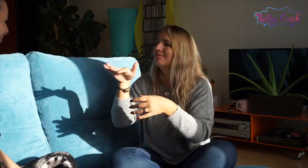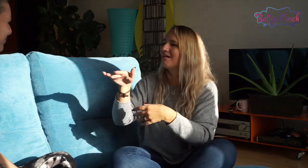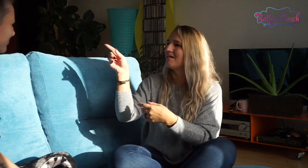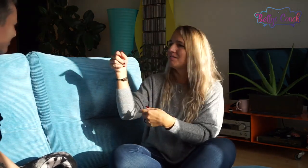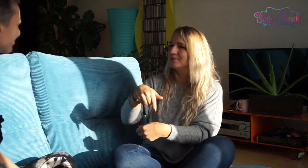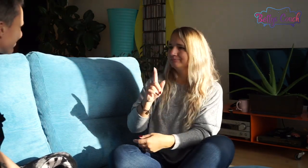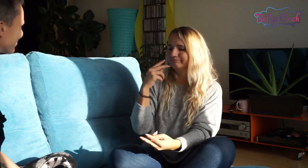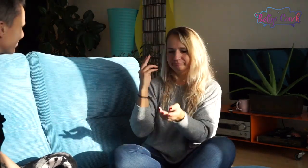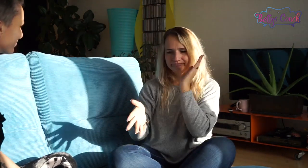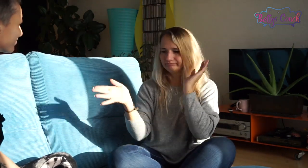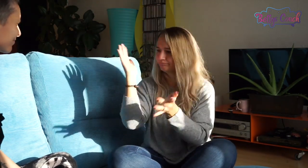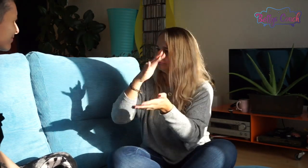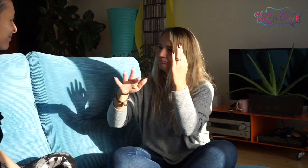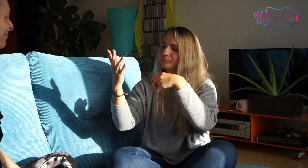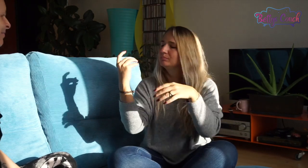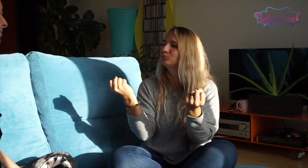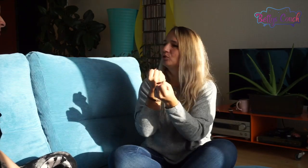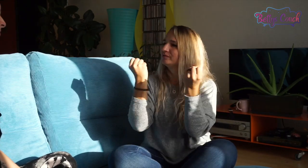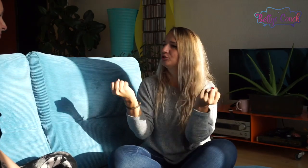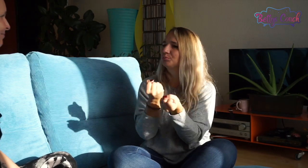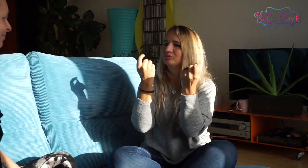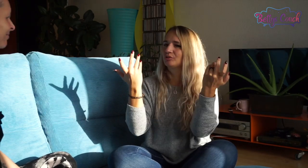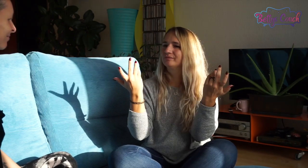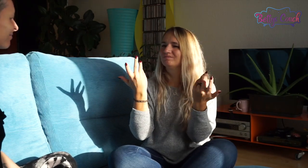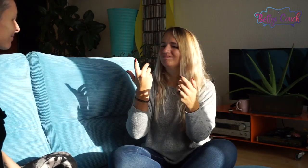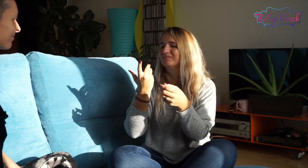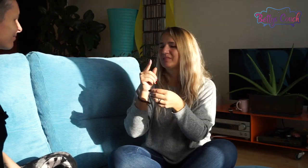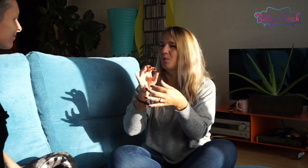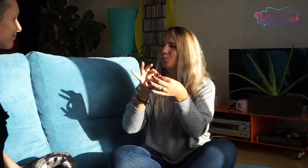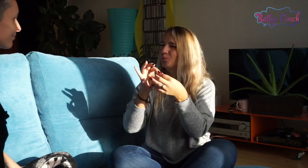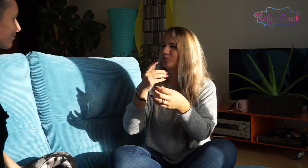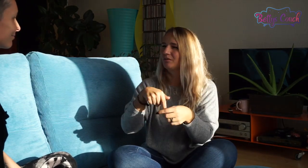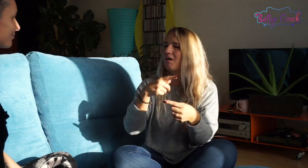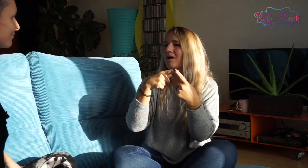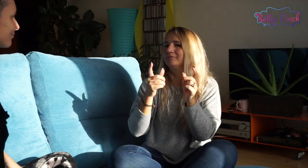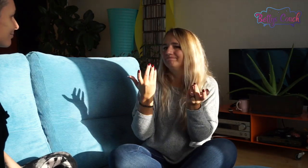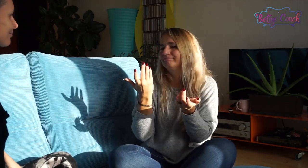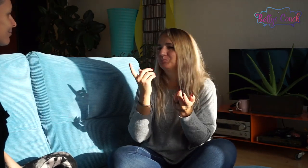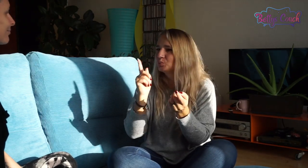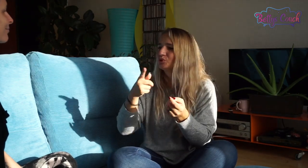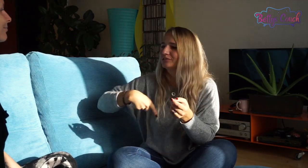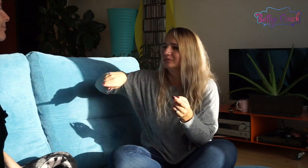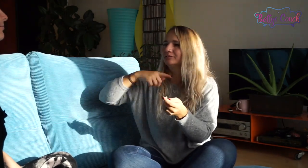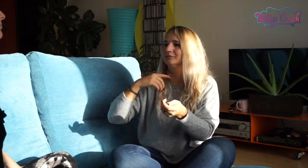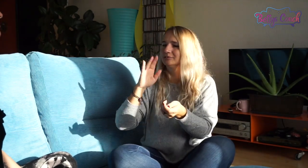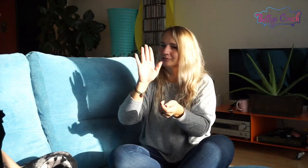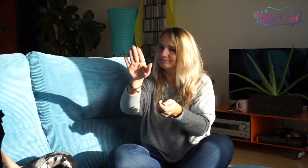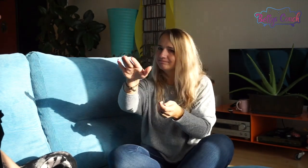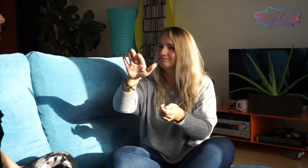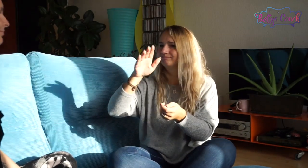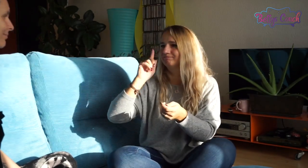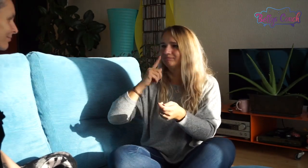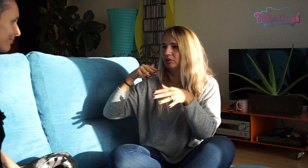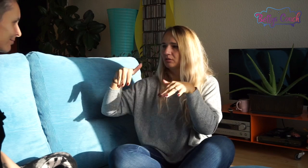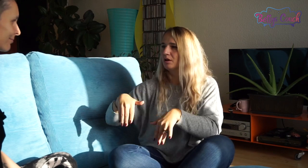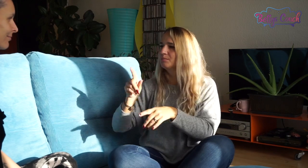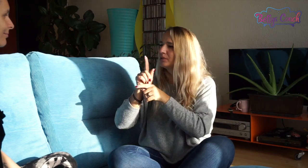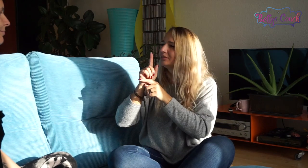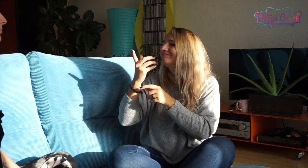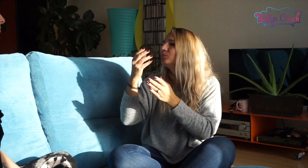Here in Germany the focus is lost due to overuse. That is why it is different here. We have to remind our counterparts in this country that we are deaf.